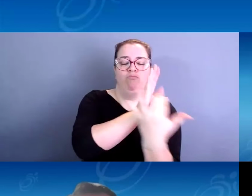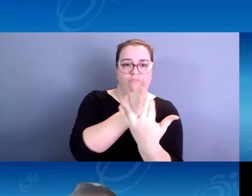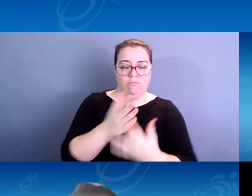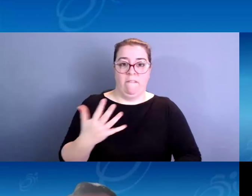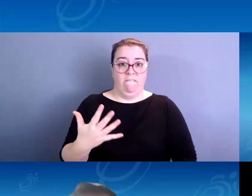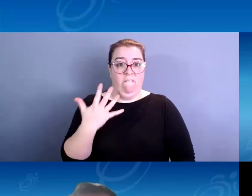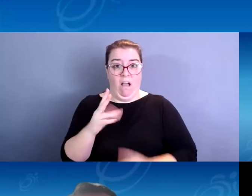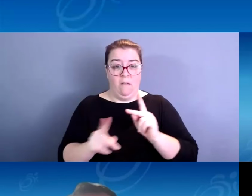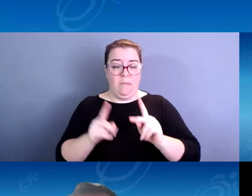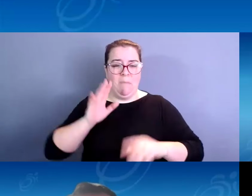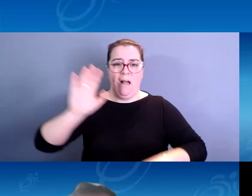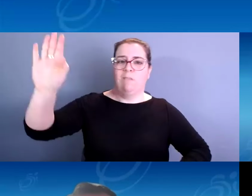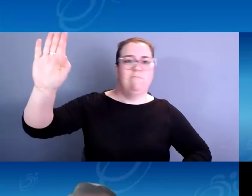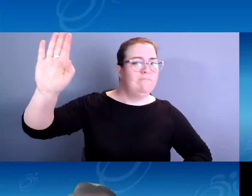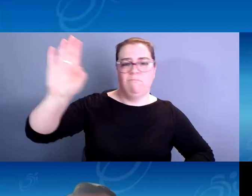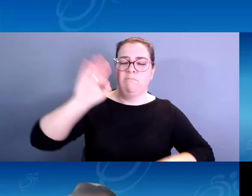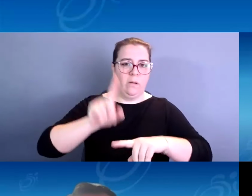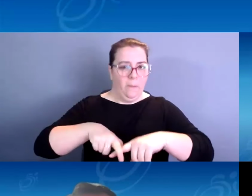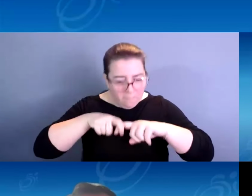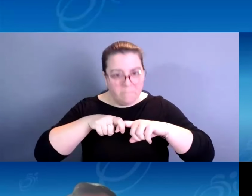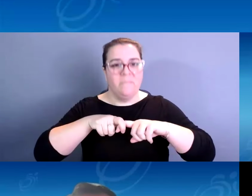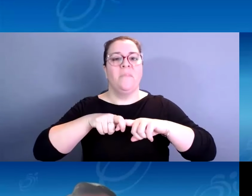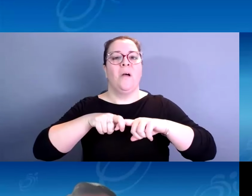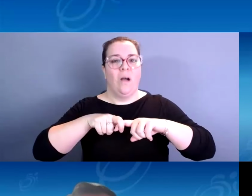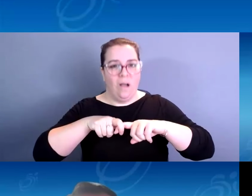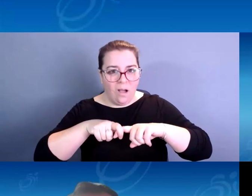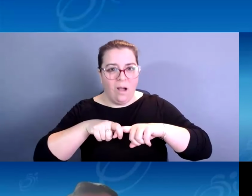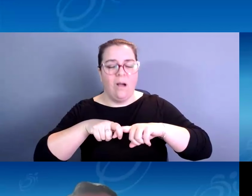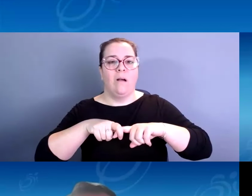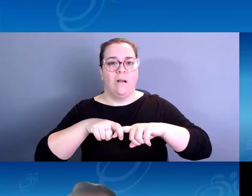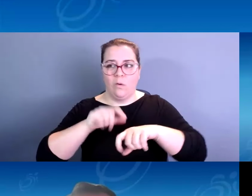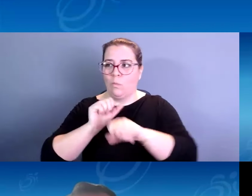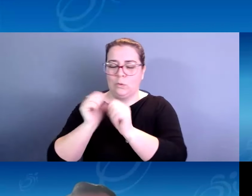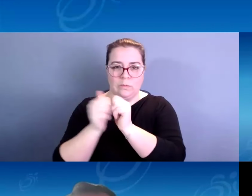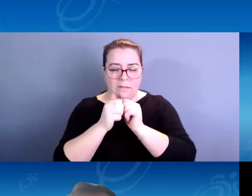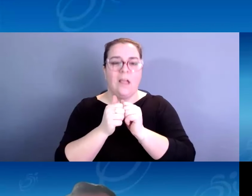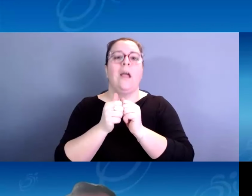That is how the meeting gets stopped until the documentation is corrected, right?